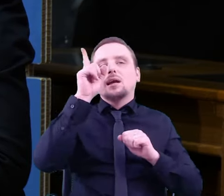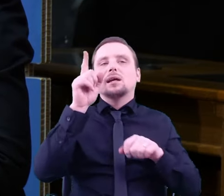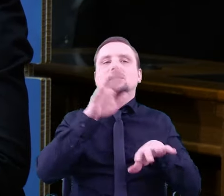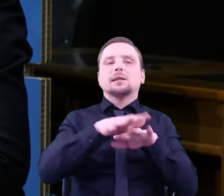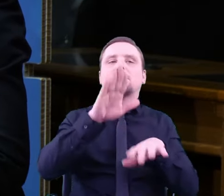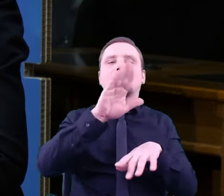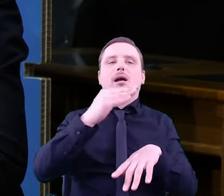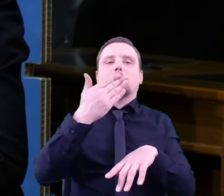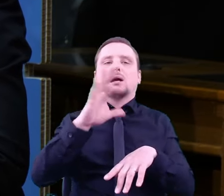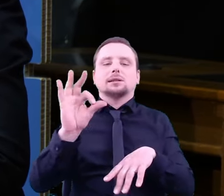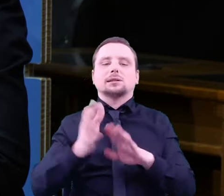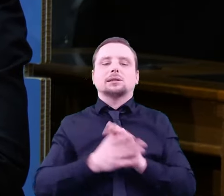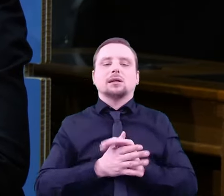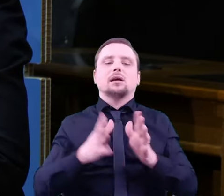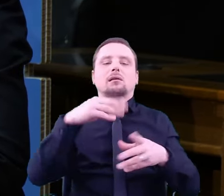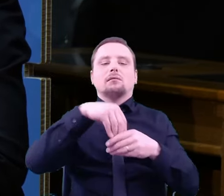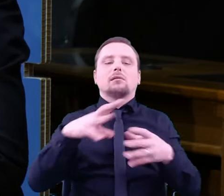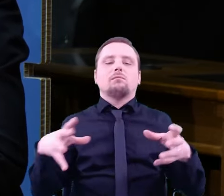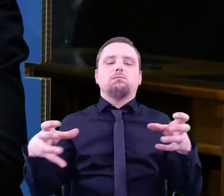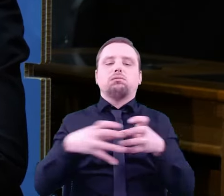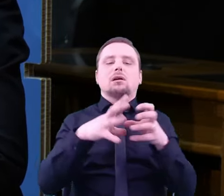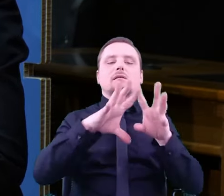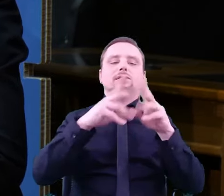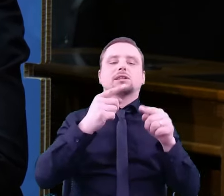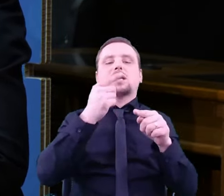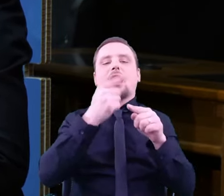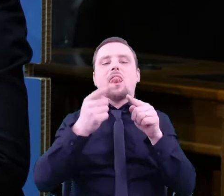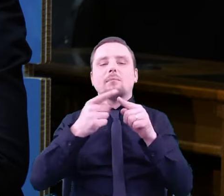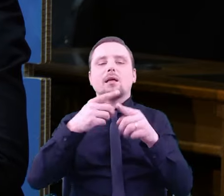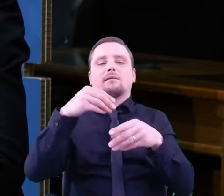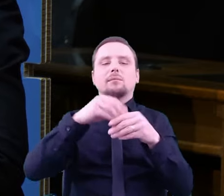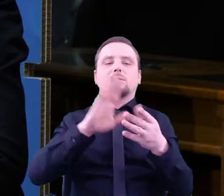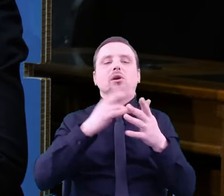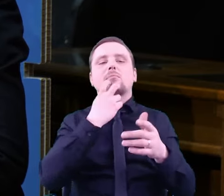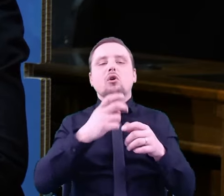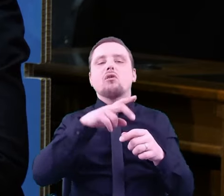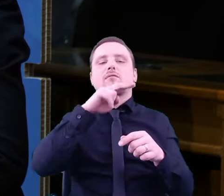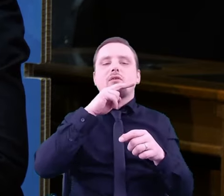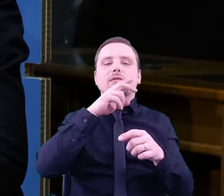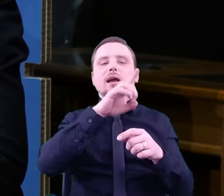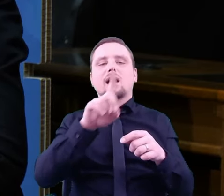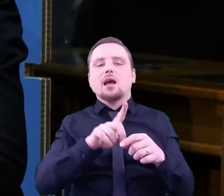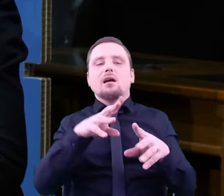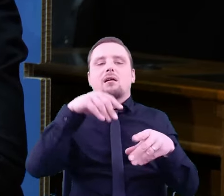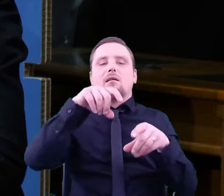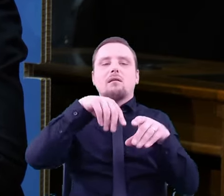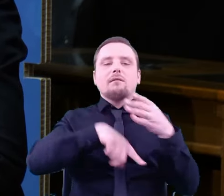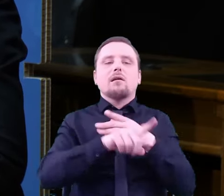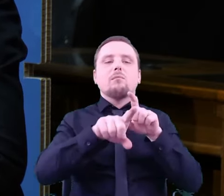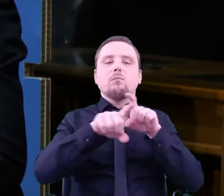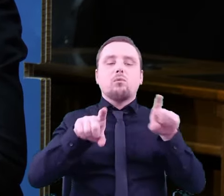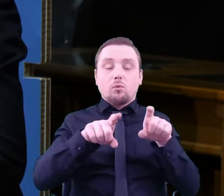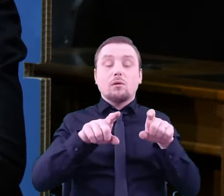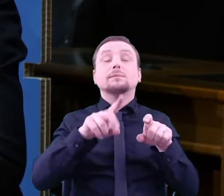They integrate all installations in a given building, and optimize their settings based on our behavior,